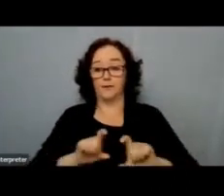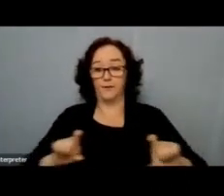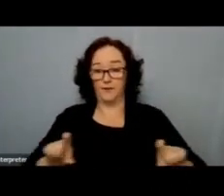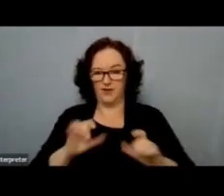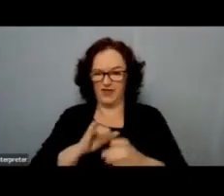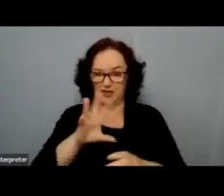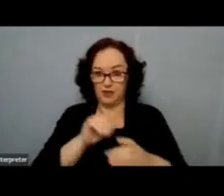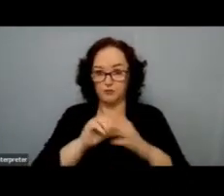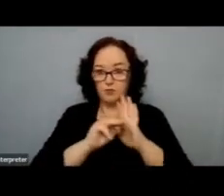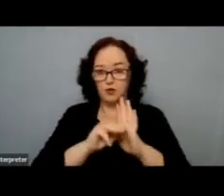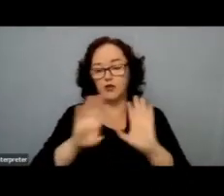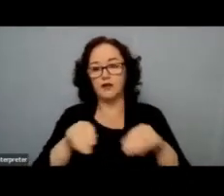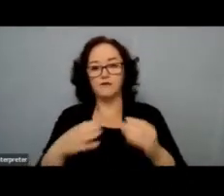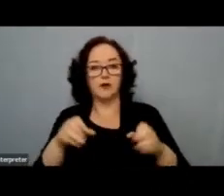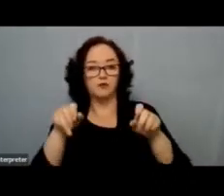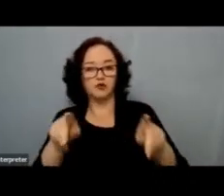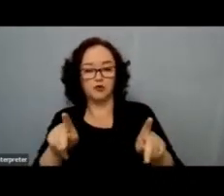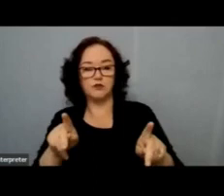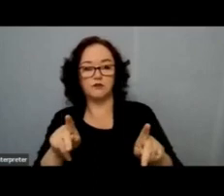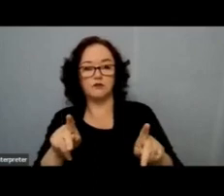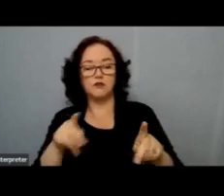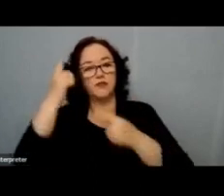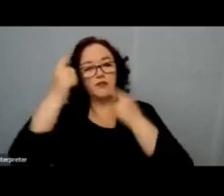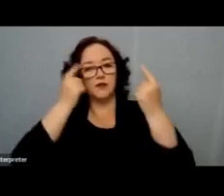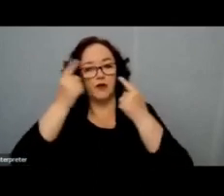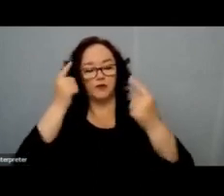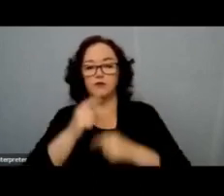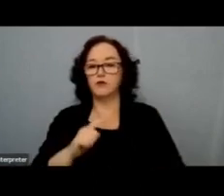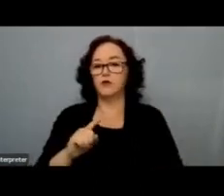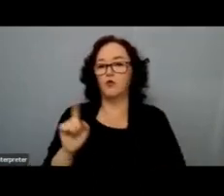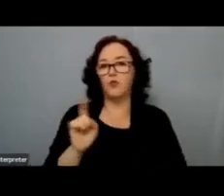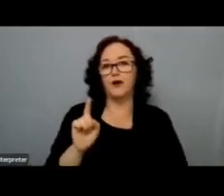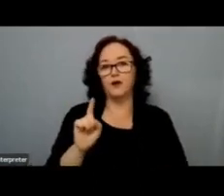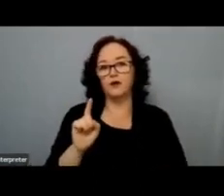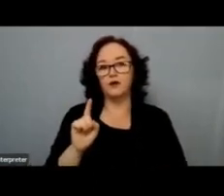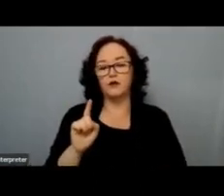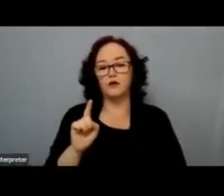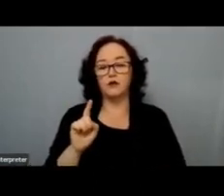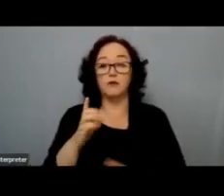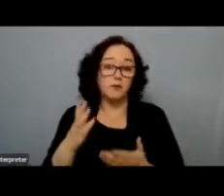you an opportunity to think about where you might have partners where you might have